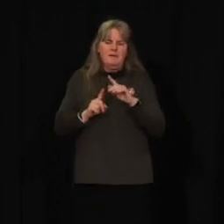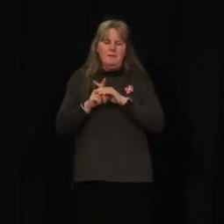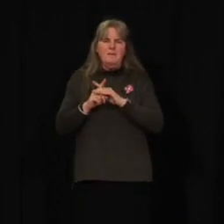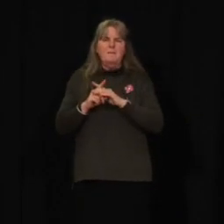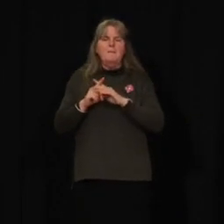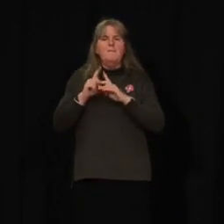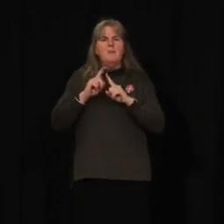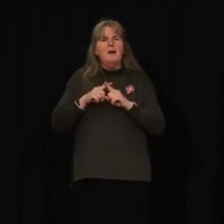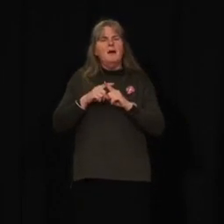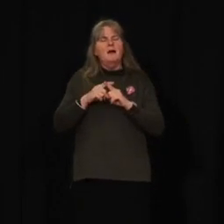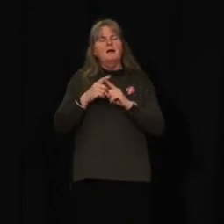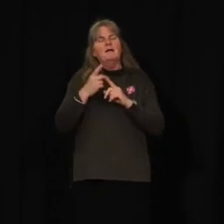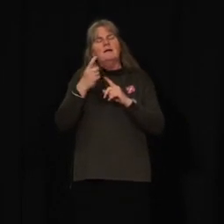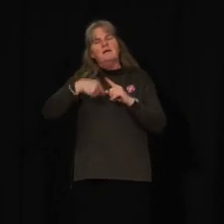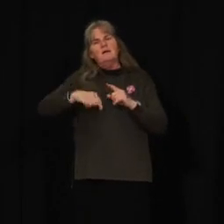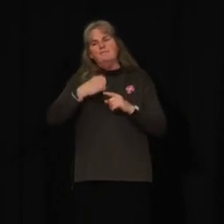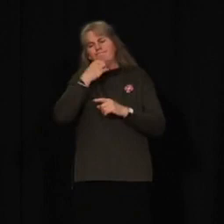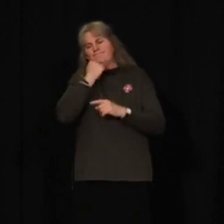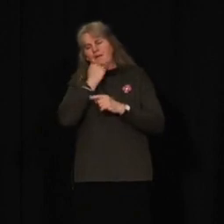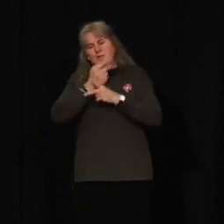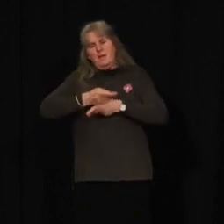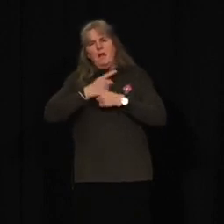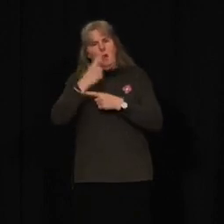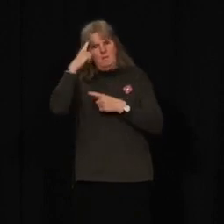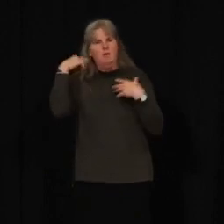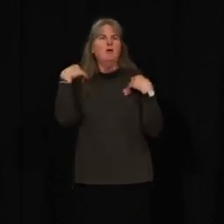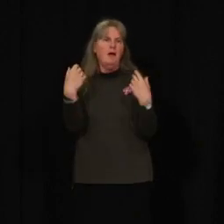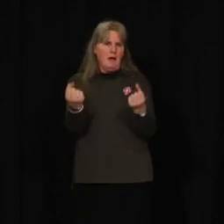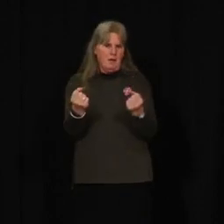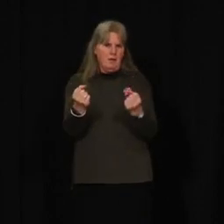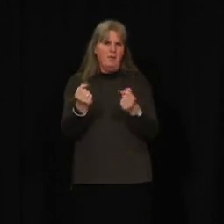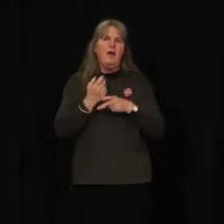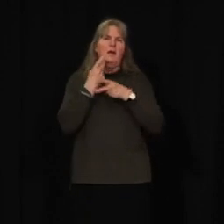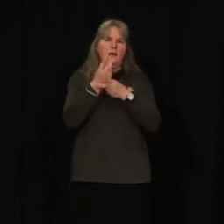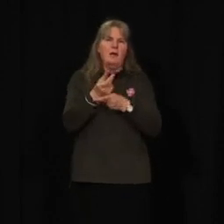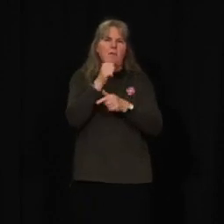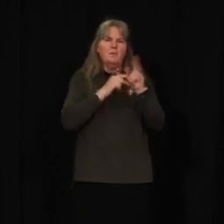But we also have to know we have to look after a mental health and connections to others as